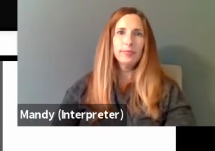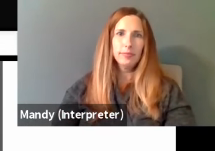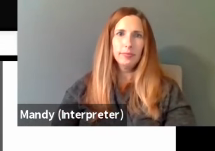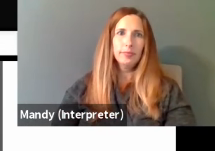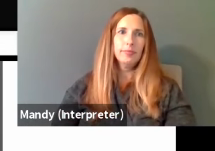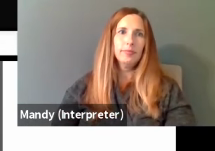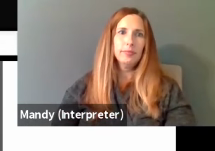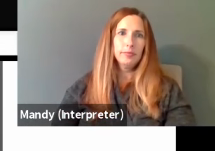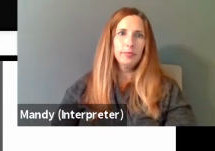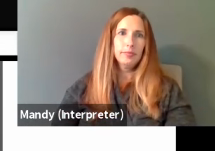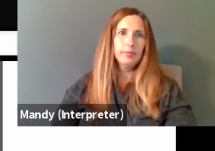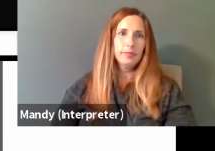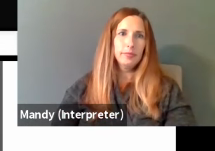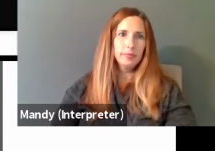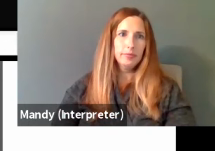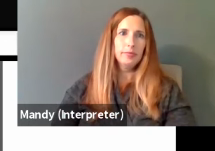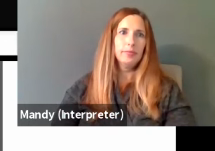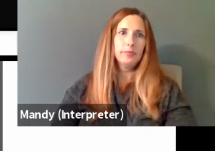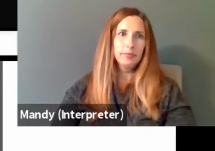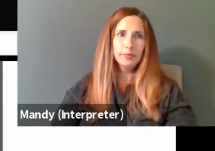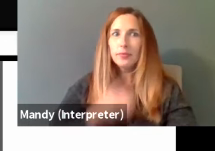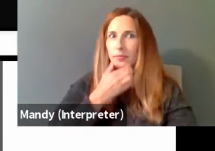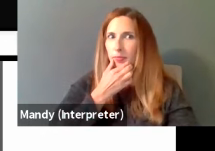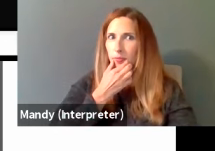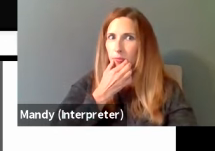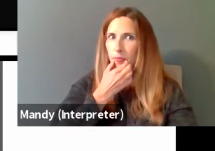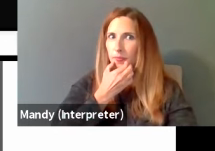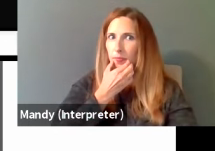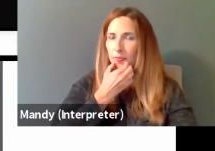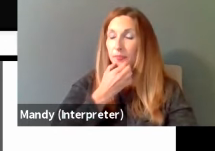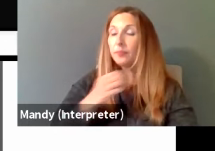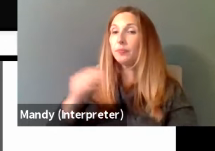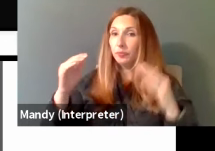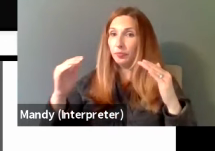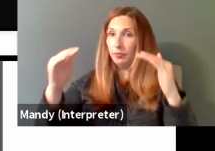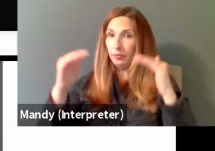This is a little bit service provided next section. This is all about you.